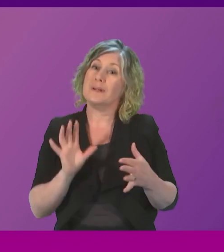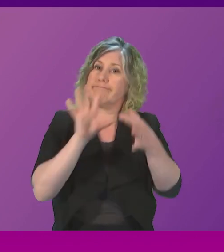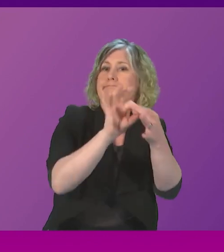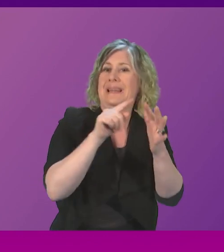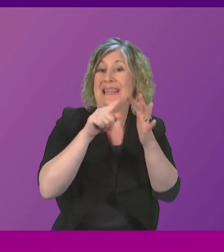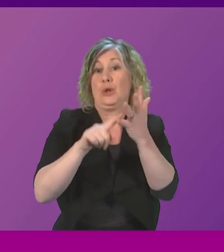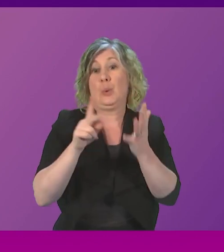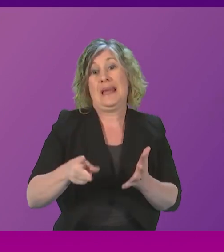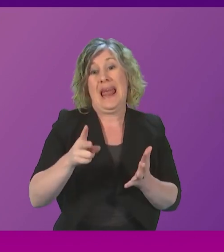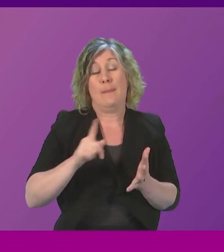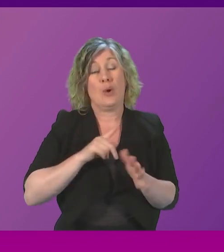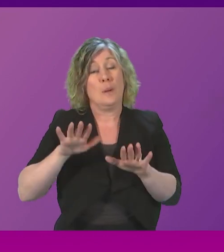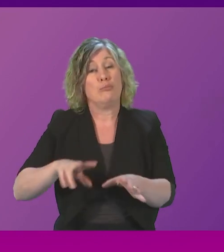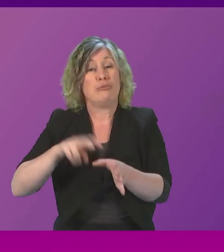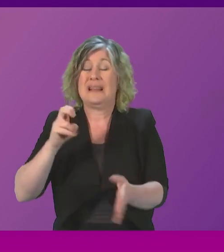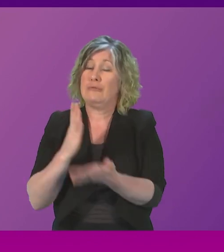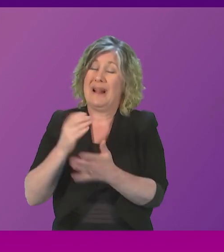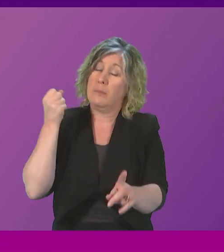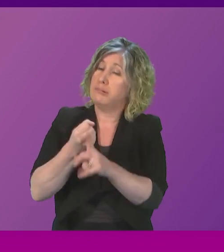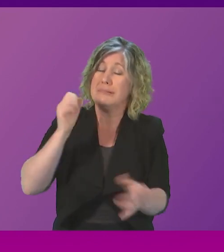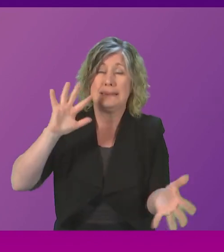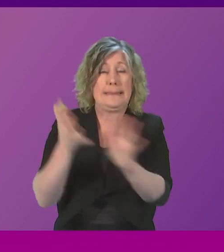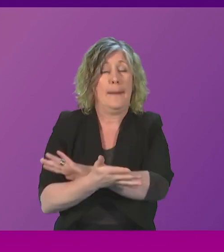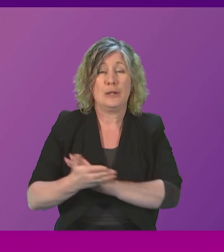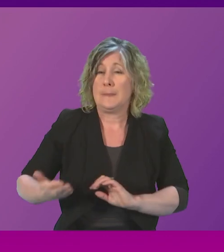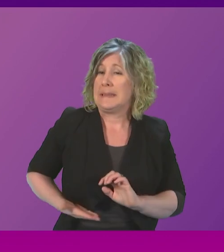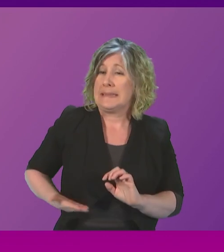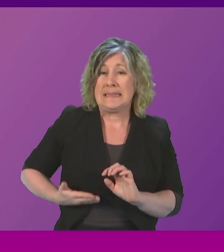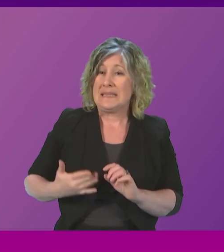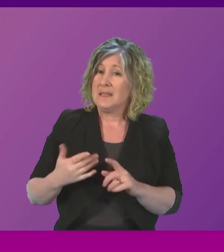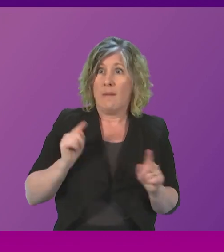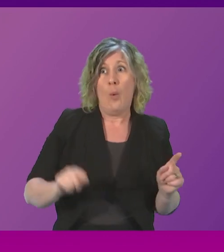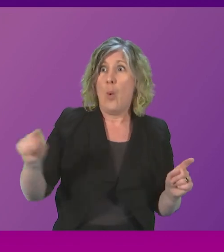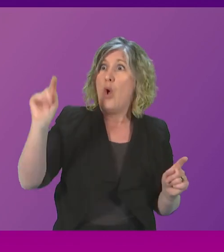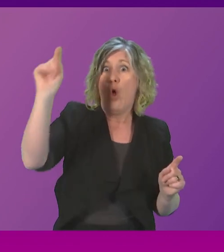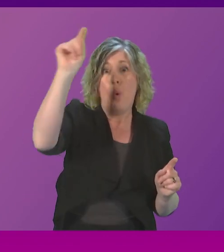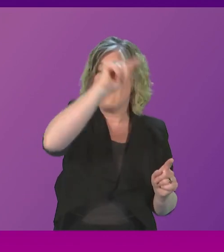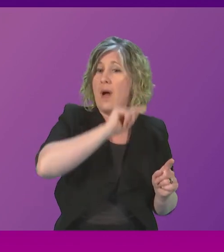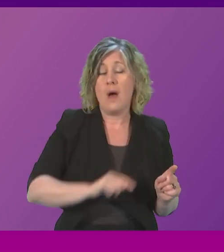damage that Brexit has done to businesses up and down the country.